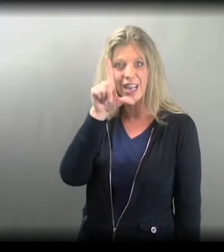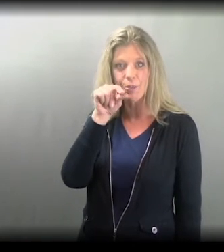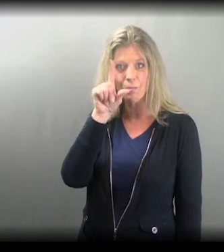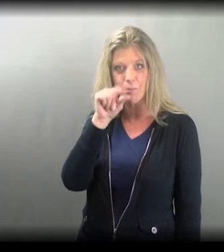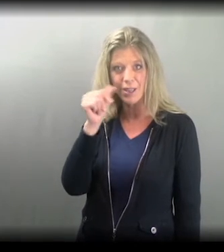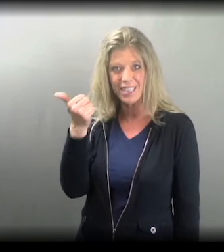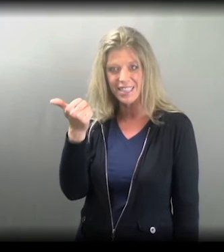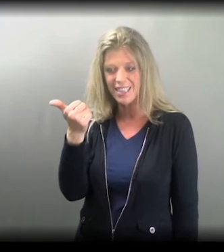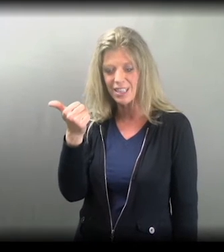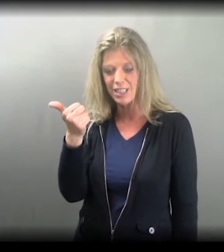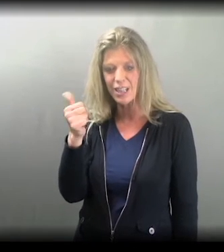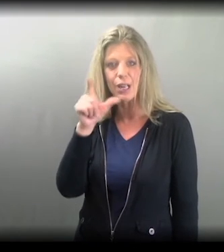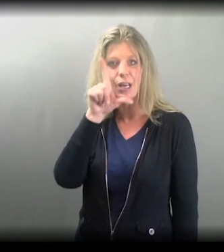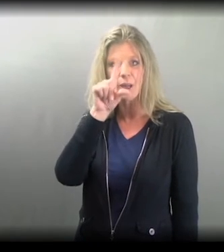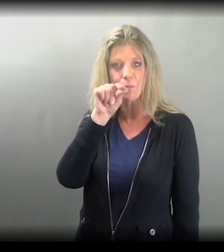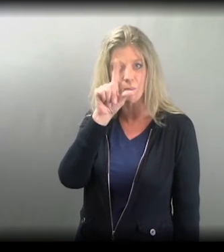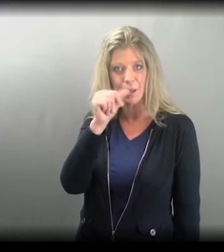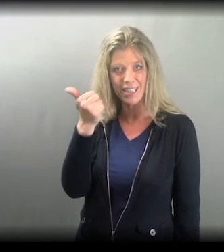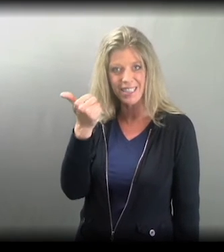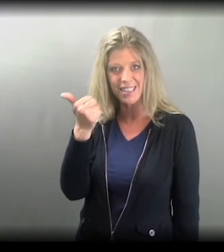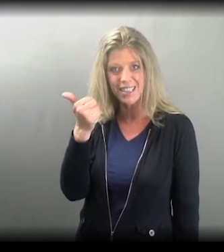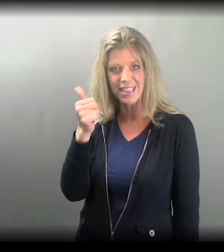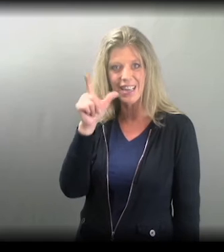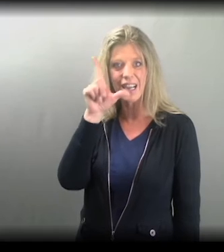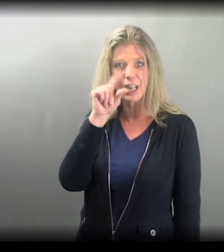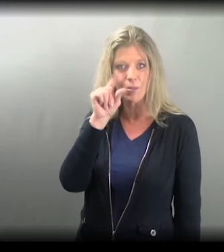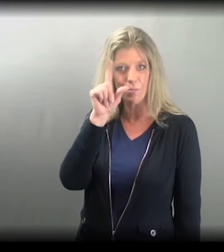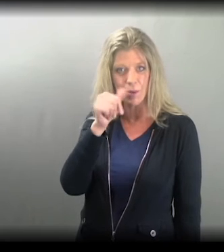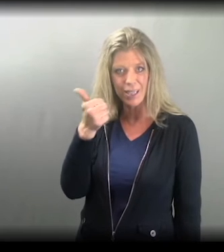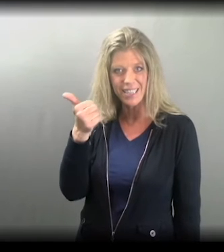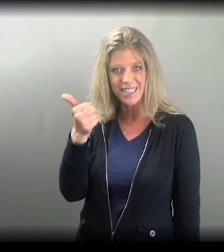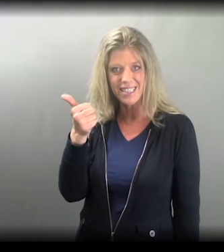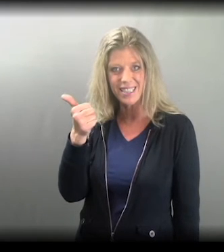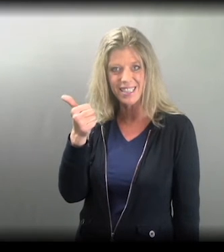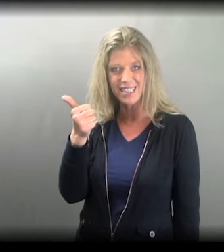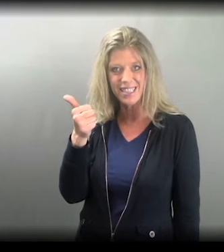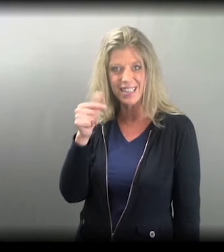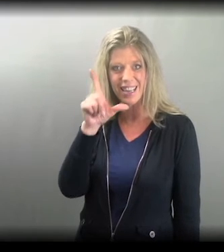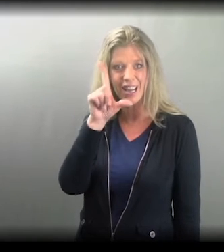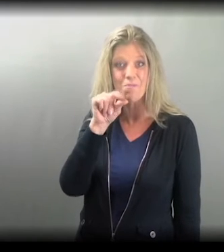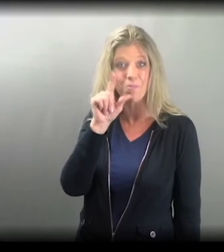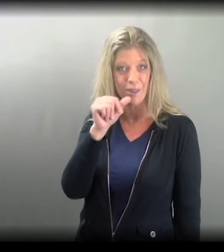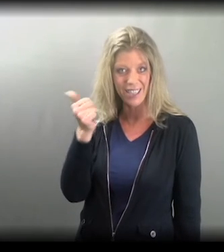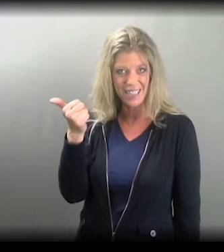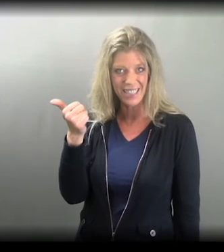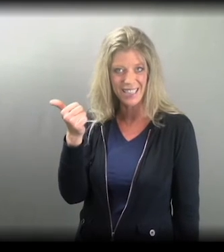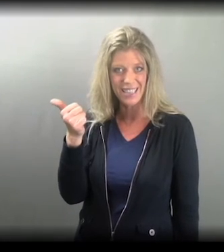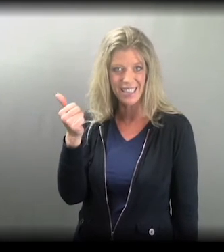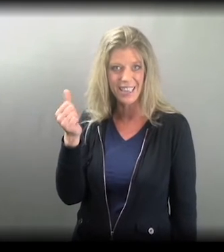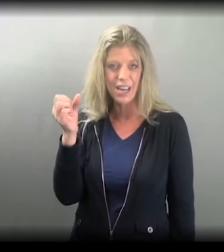BIRDS